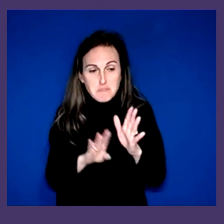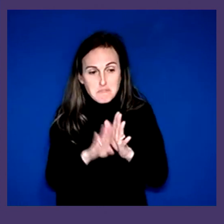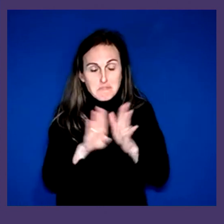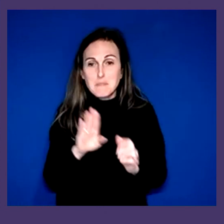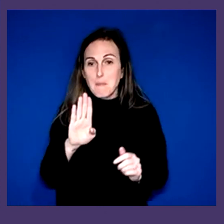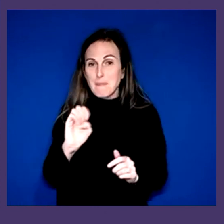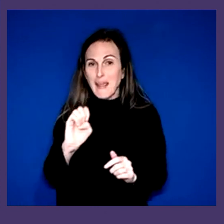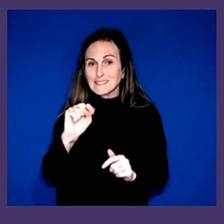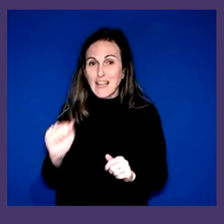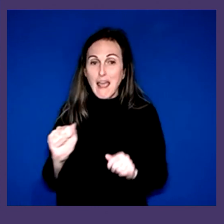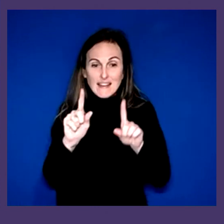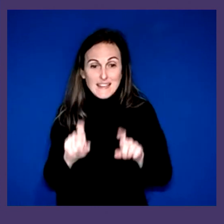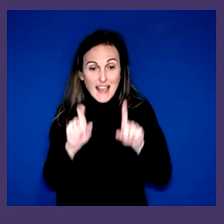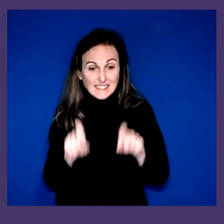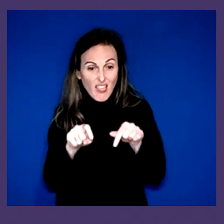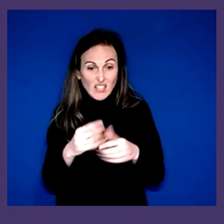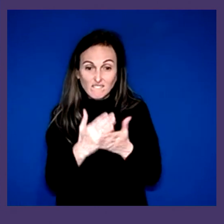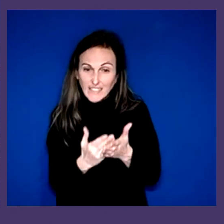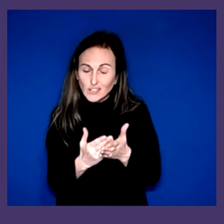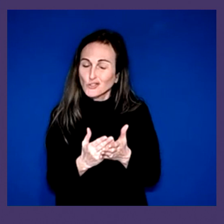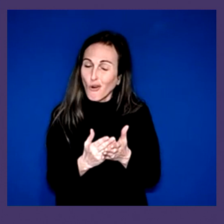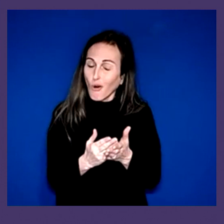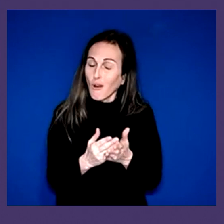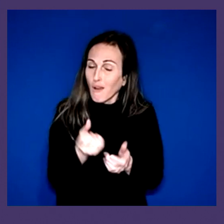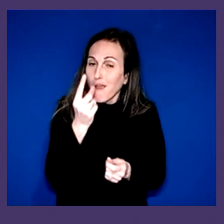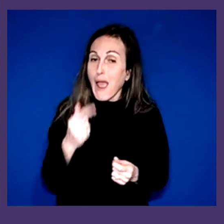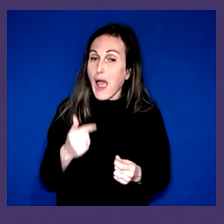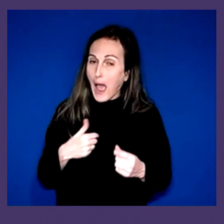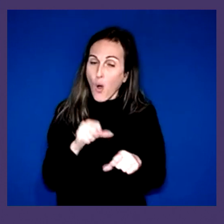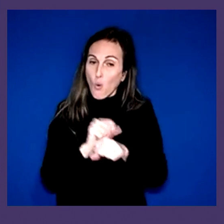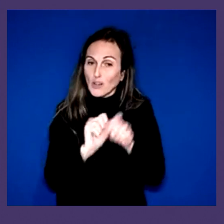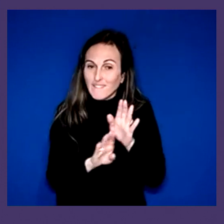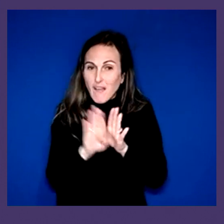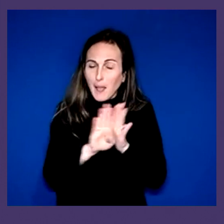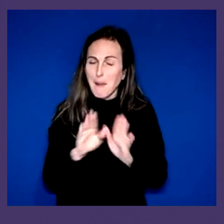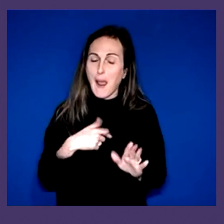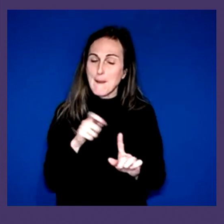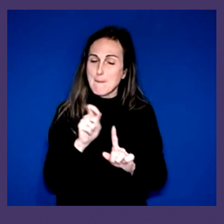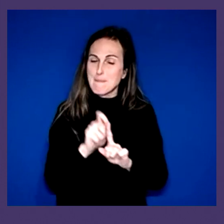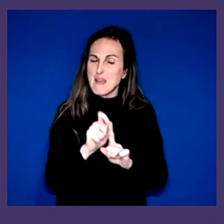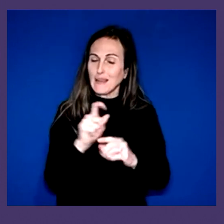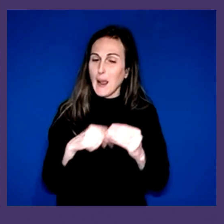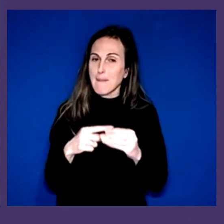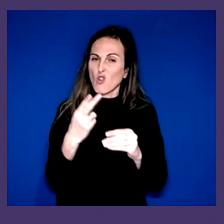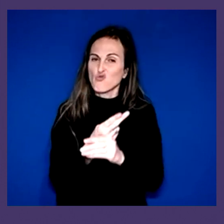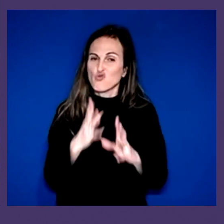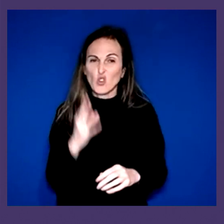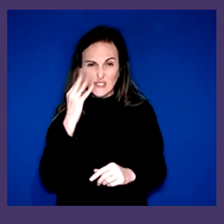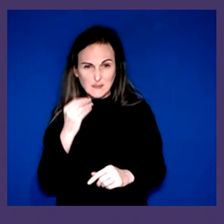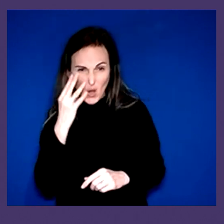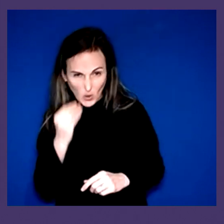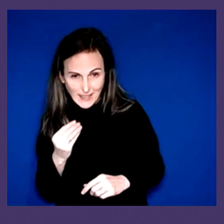I'm pretty picky about user experience and stuff for the types of things I do here at work. It'll be fun to be working with